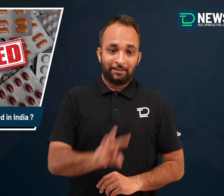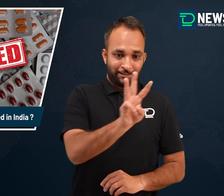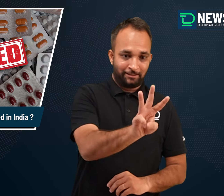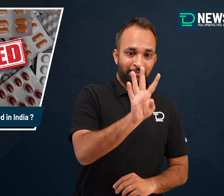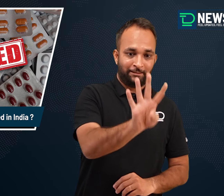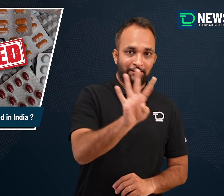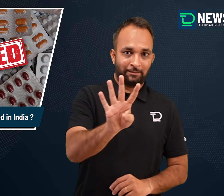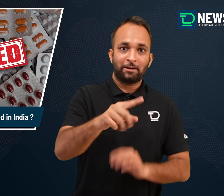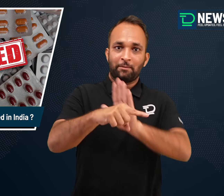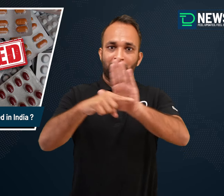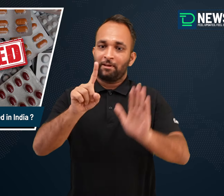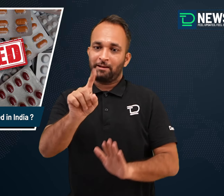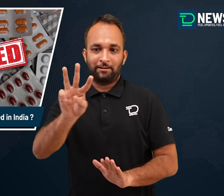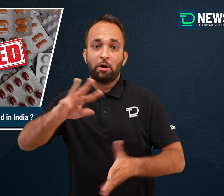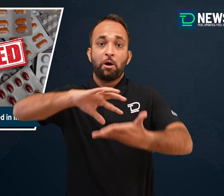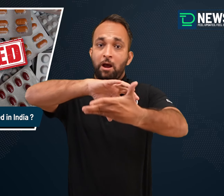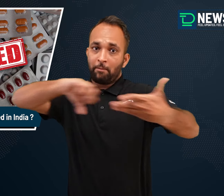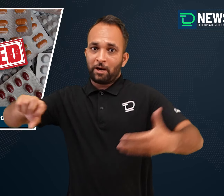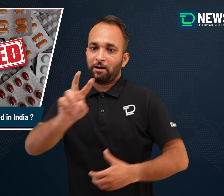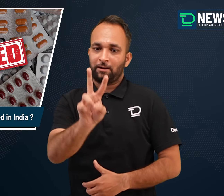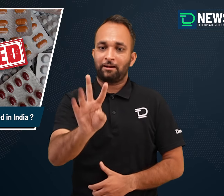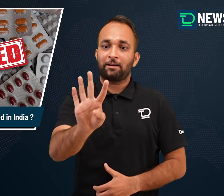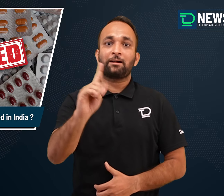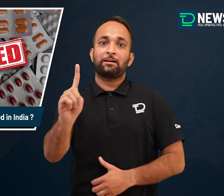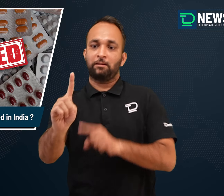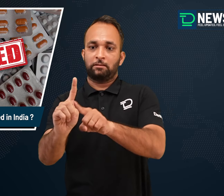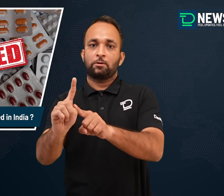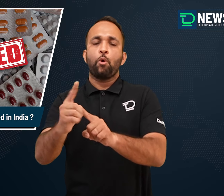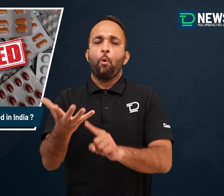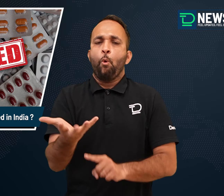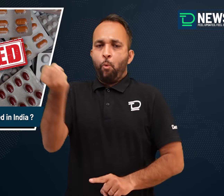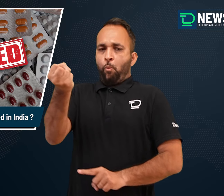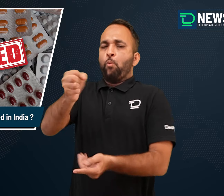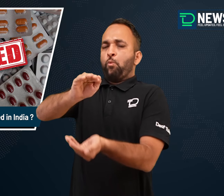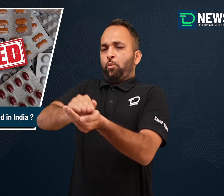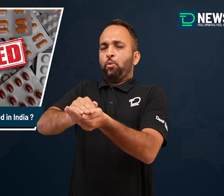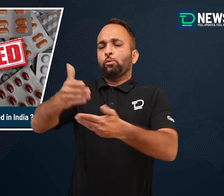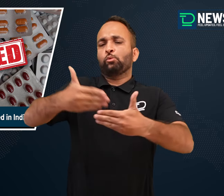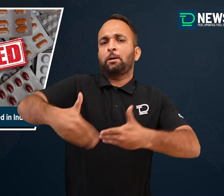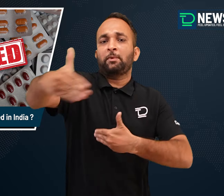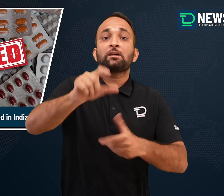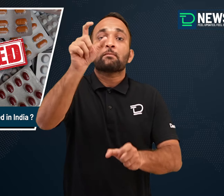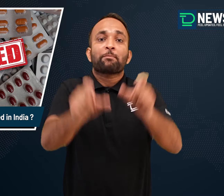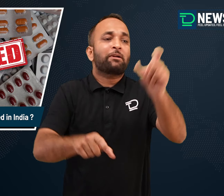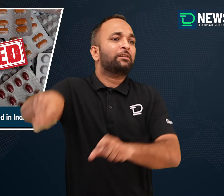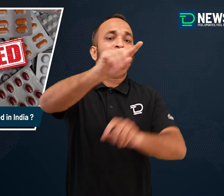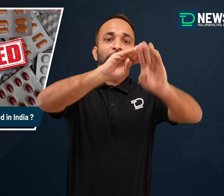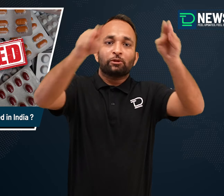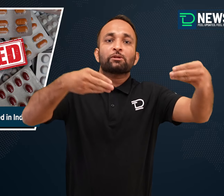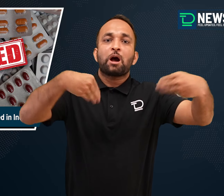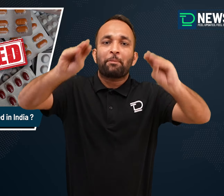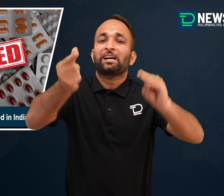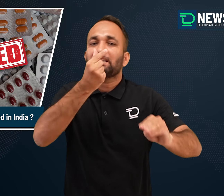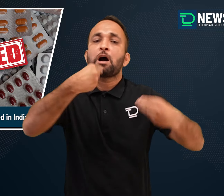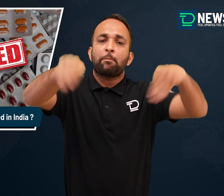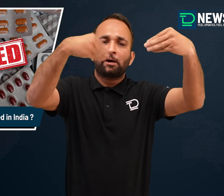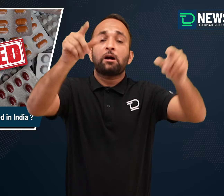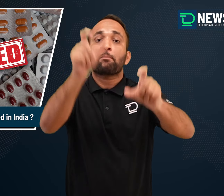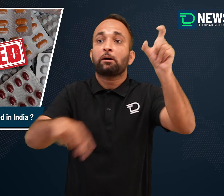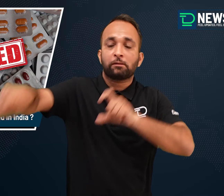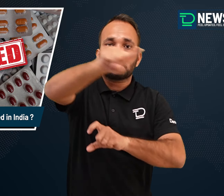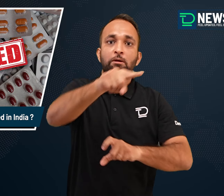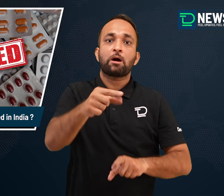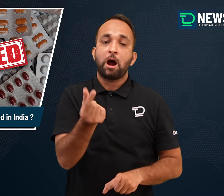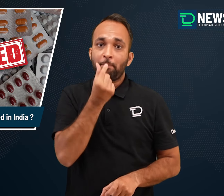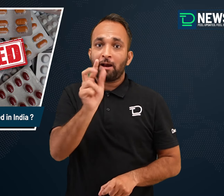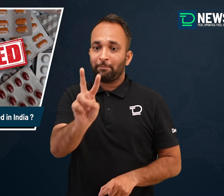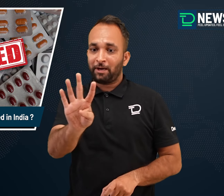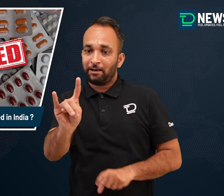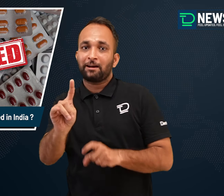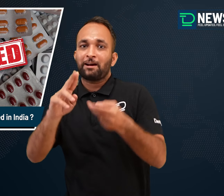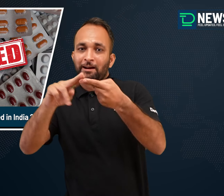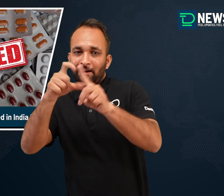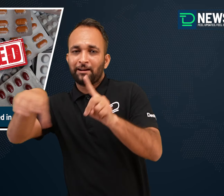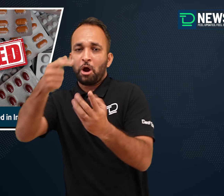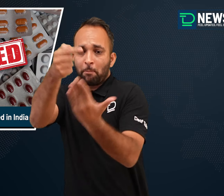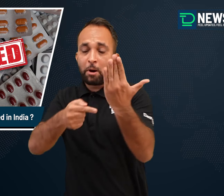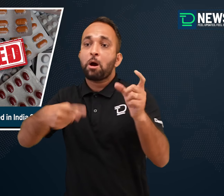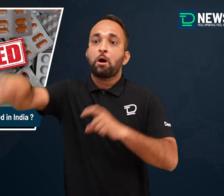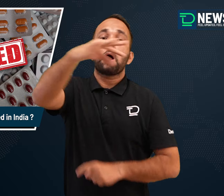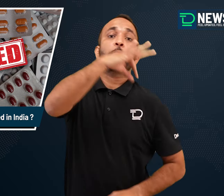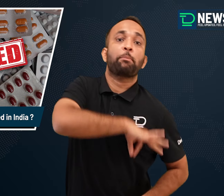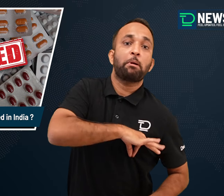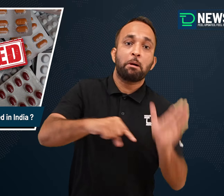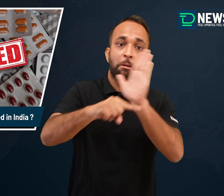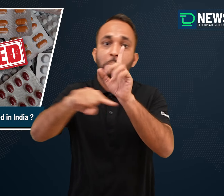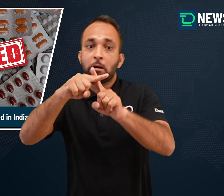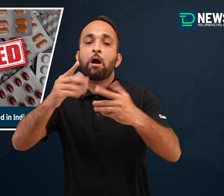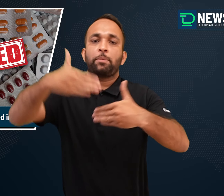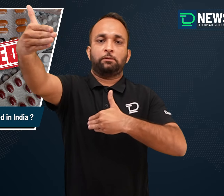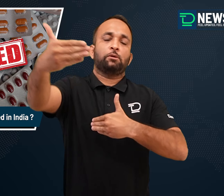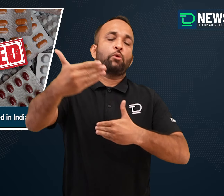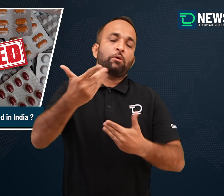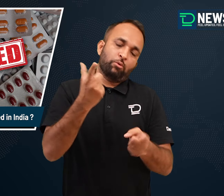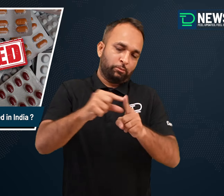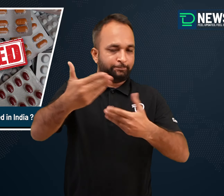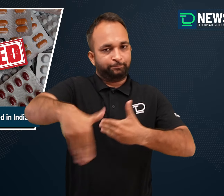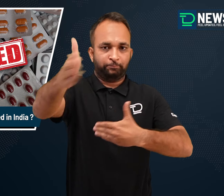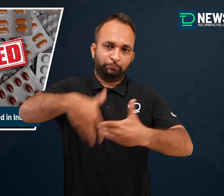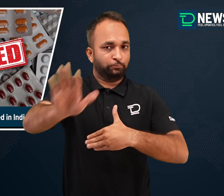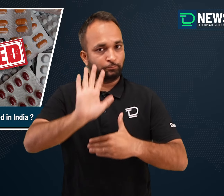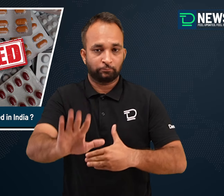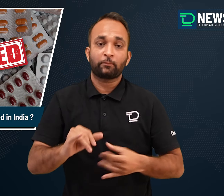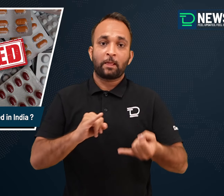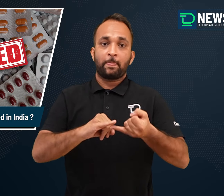Remaining 241 drugs in the market pending further review and court thought the significance of the drugs.